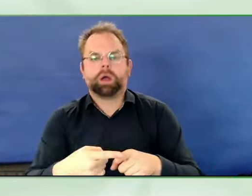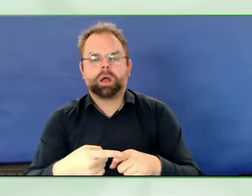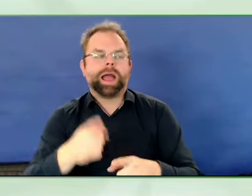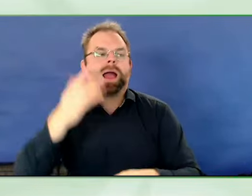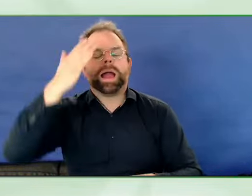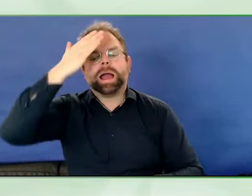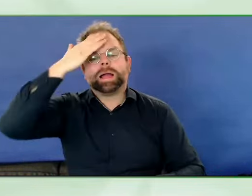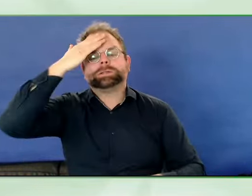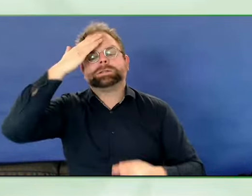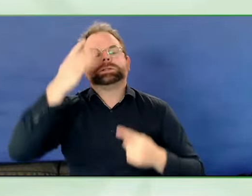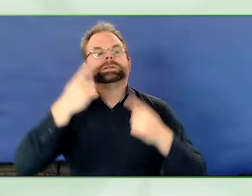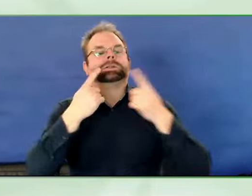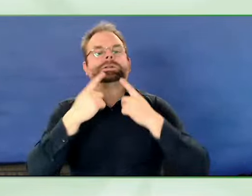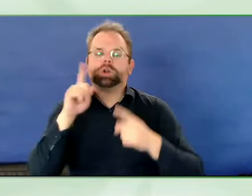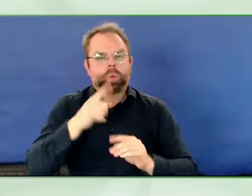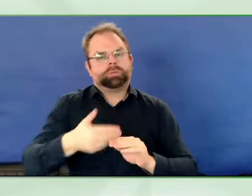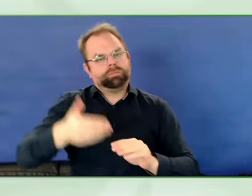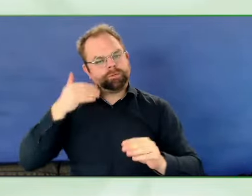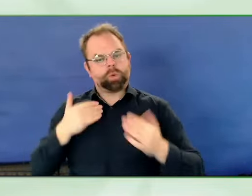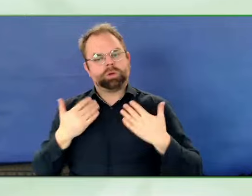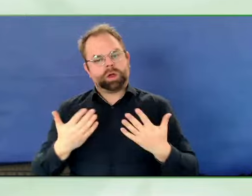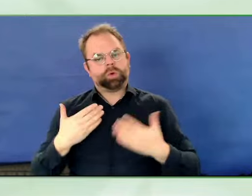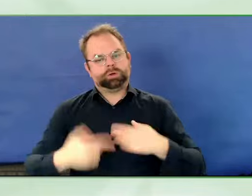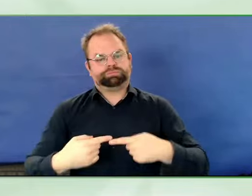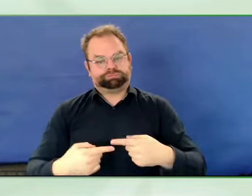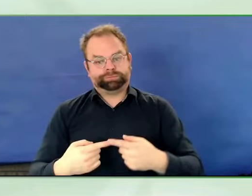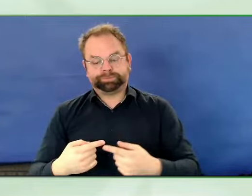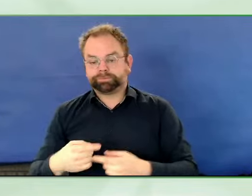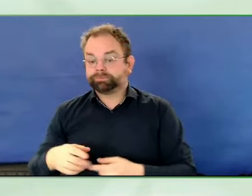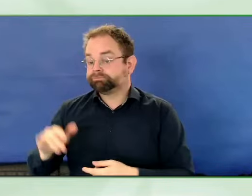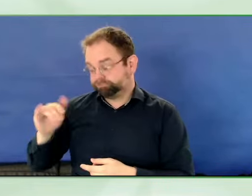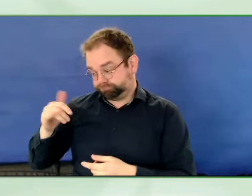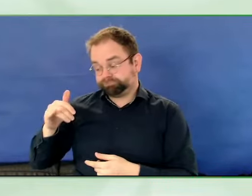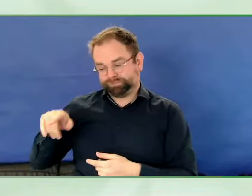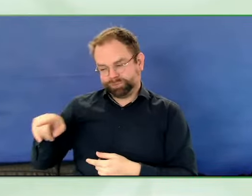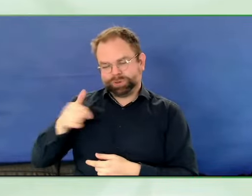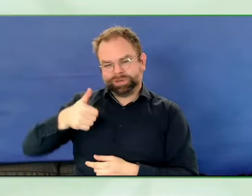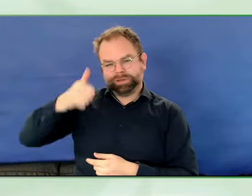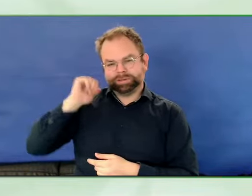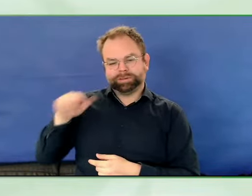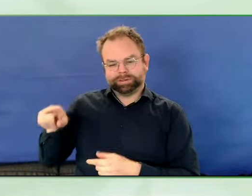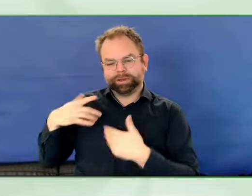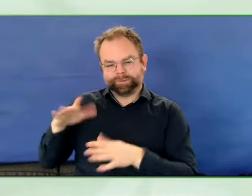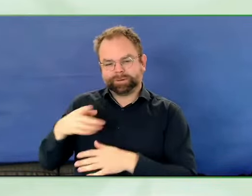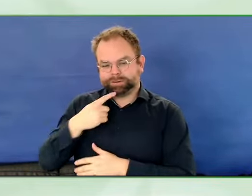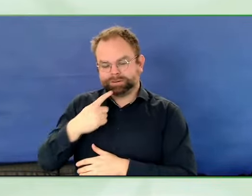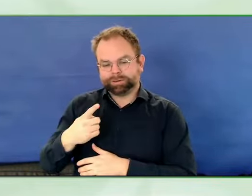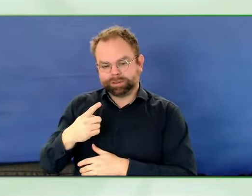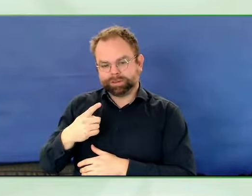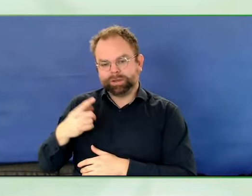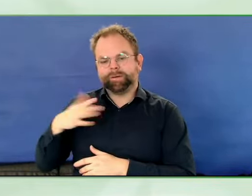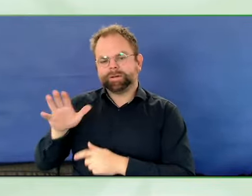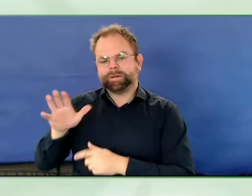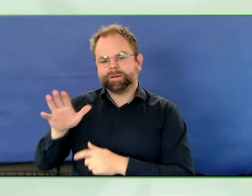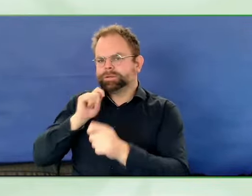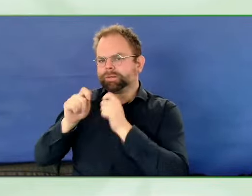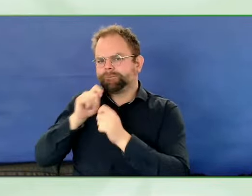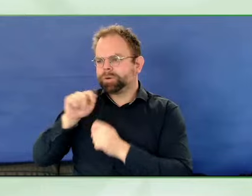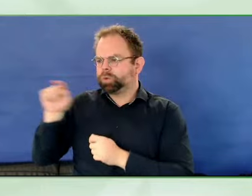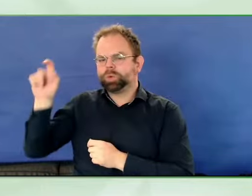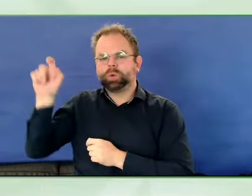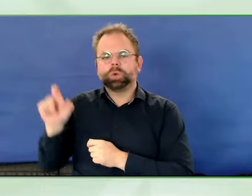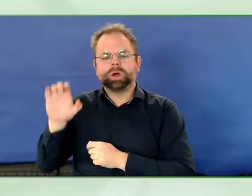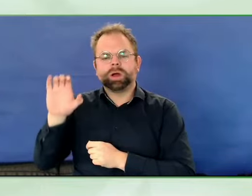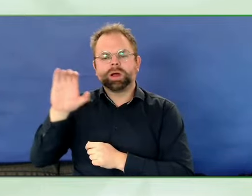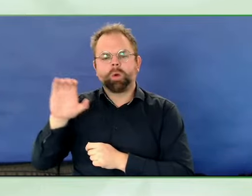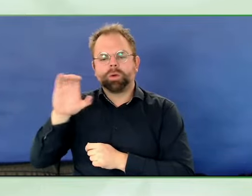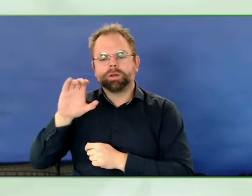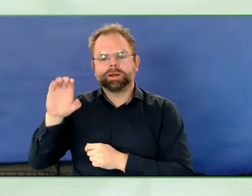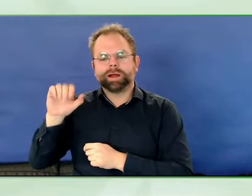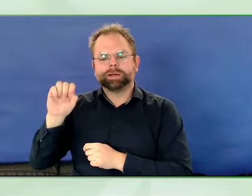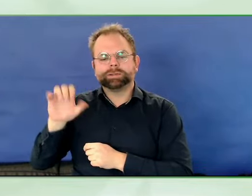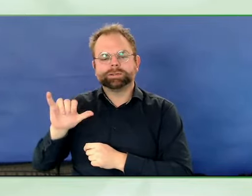The very much about the visibility of disability and bringing that into fashion and I always